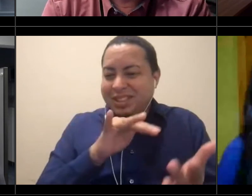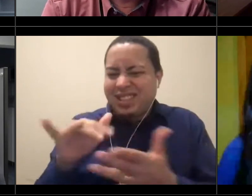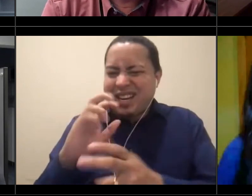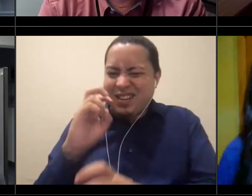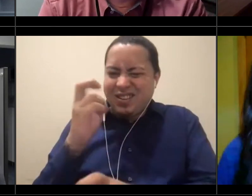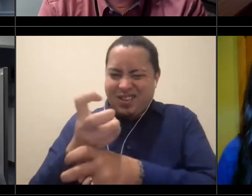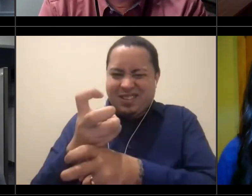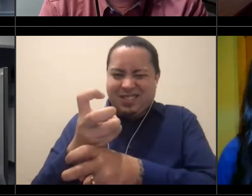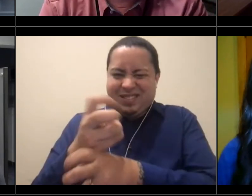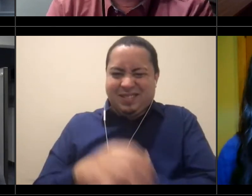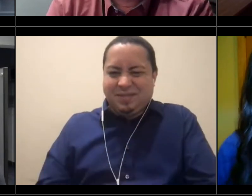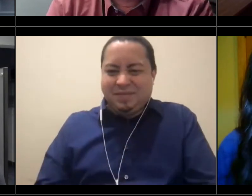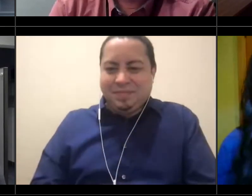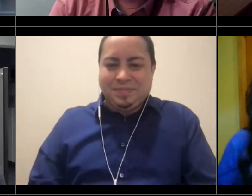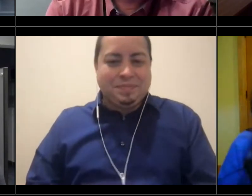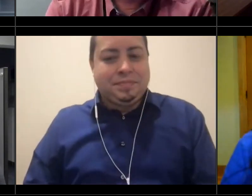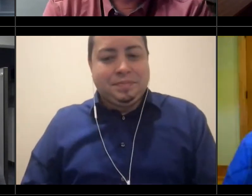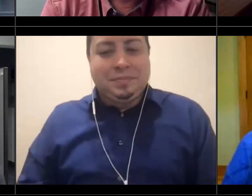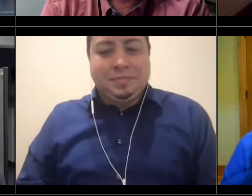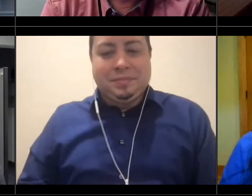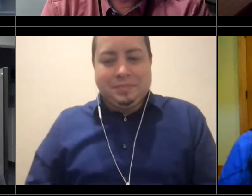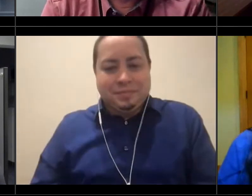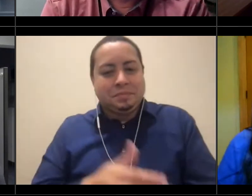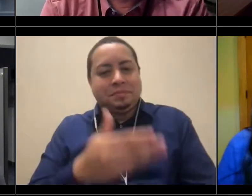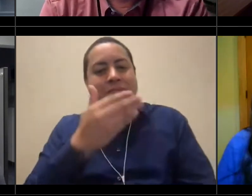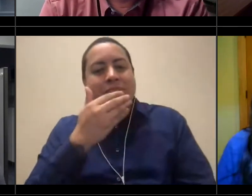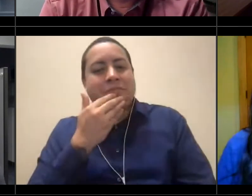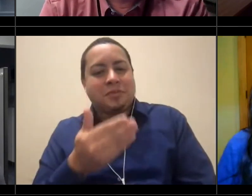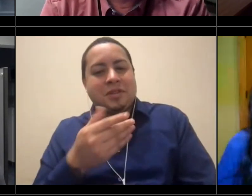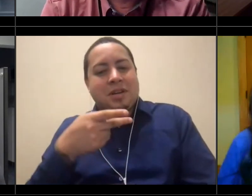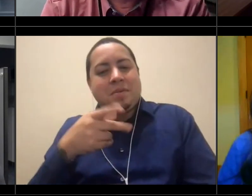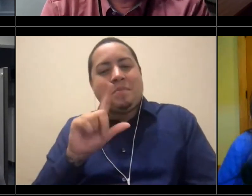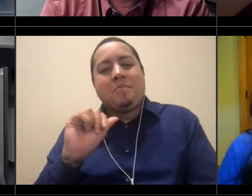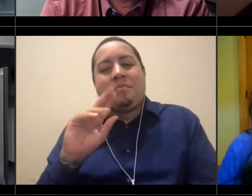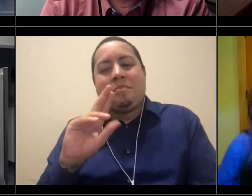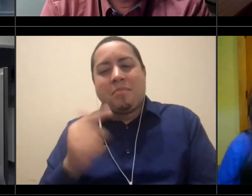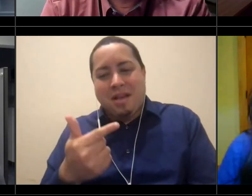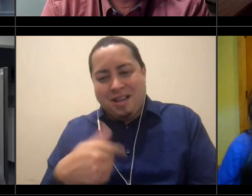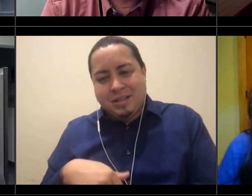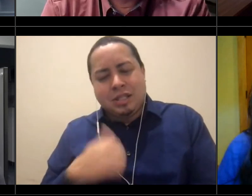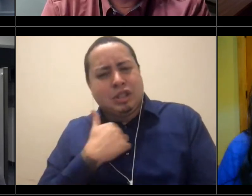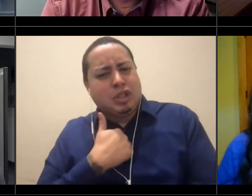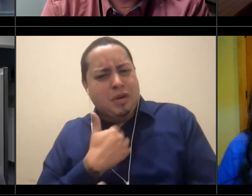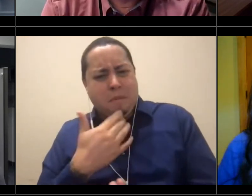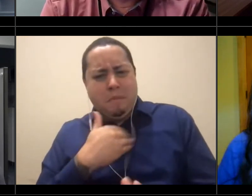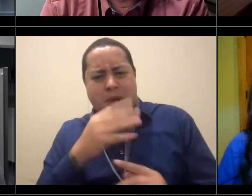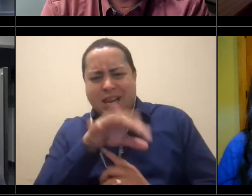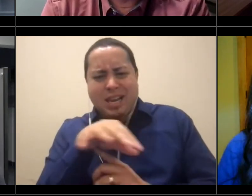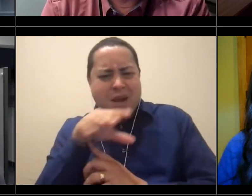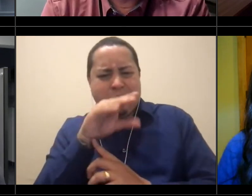Good plug. I realized I hadn't had my camera on that whole time. So sorry about giving you a questions from the void.